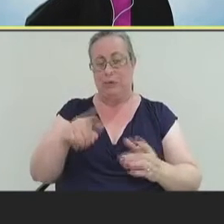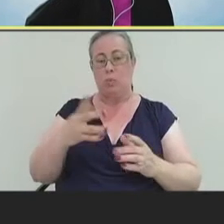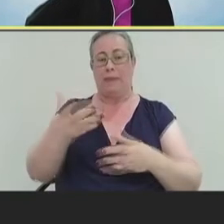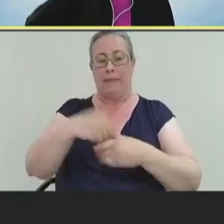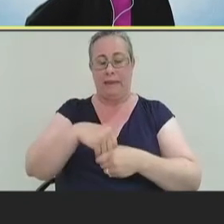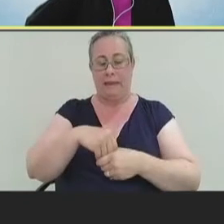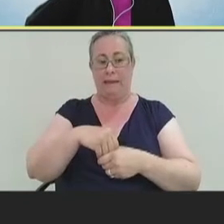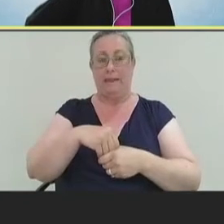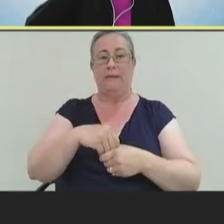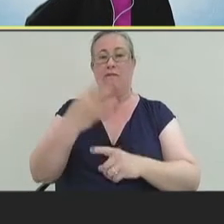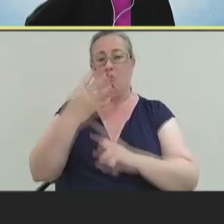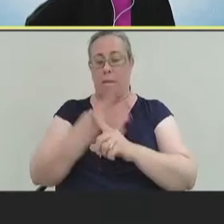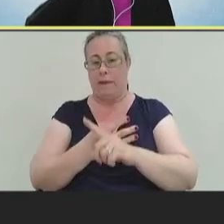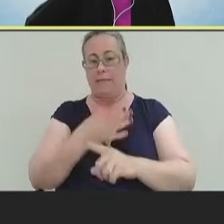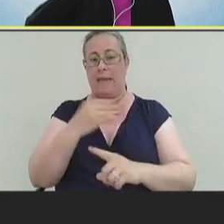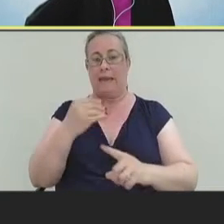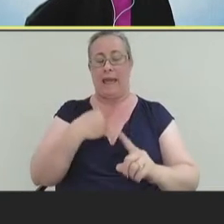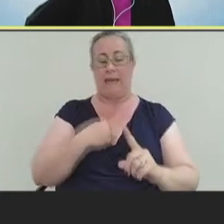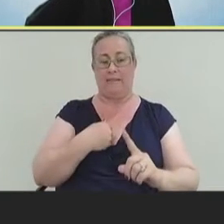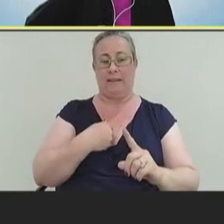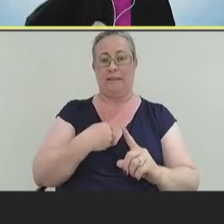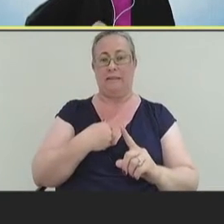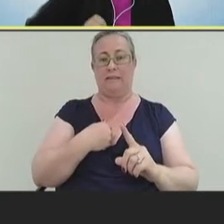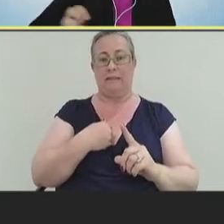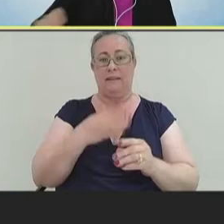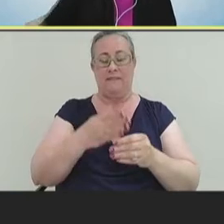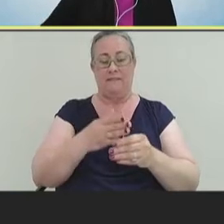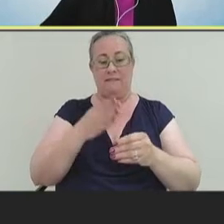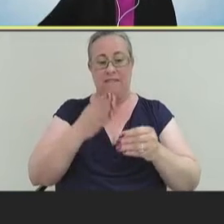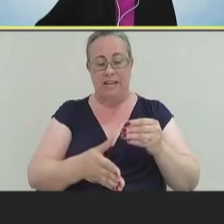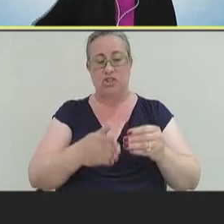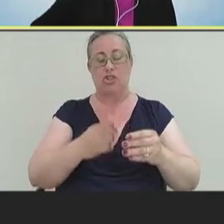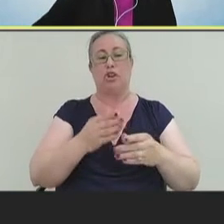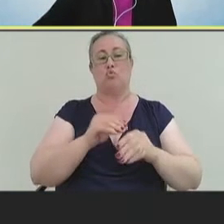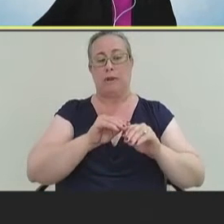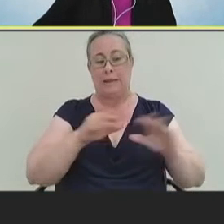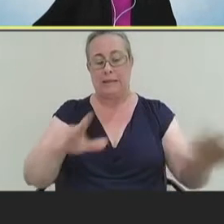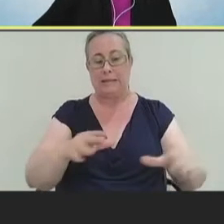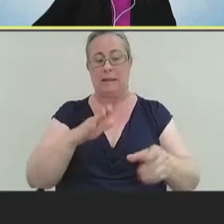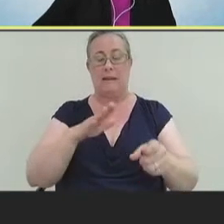goal of manufacturing still finishing, releasing, and delivering enough adjuvant and vaccine for the